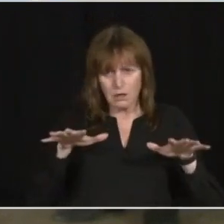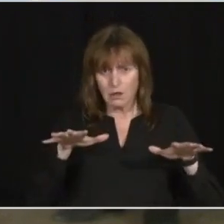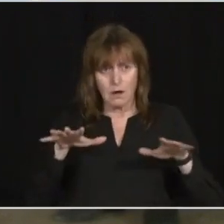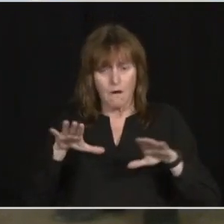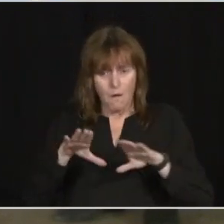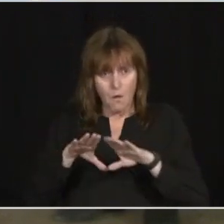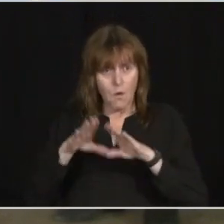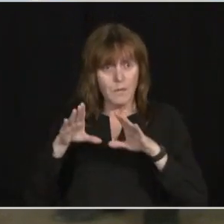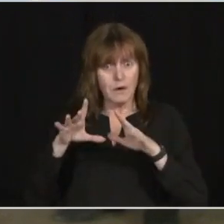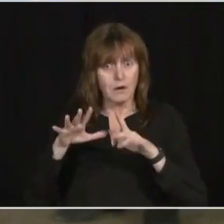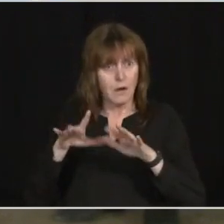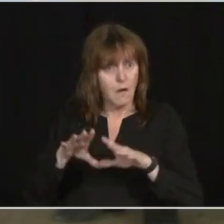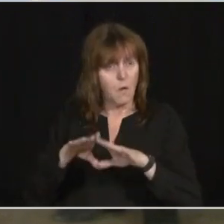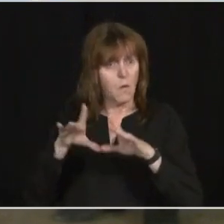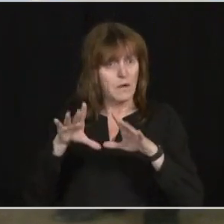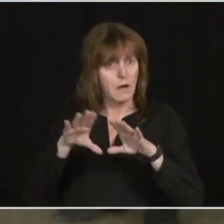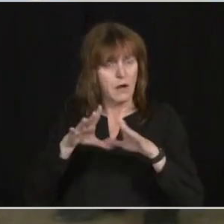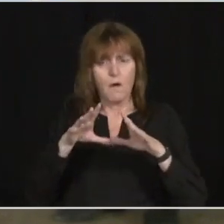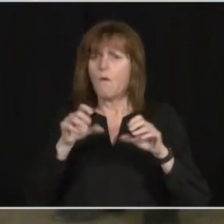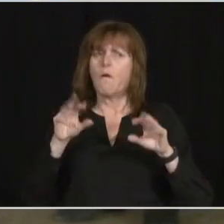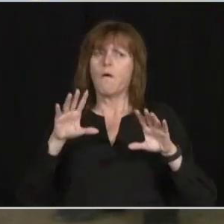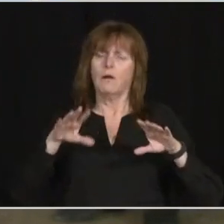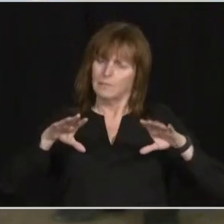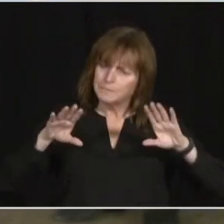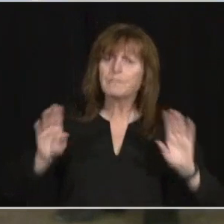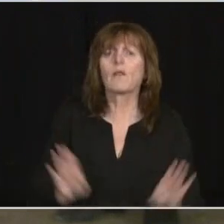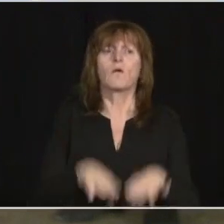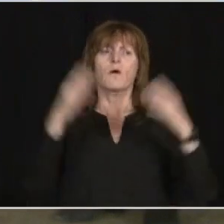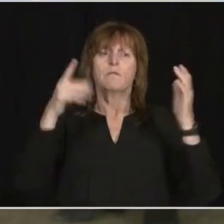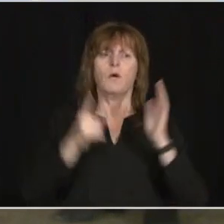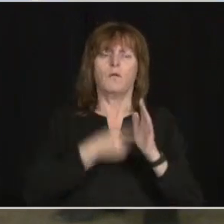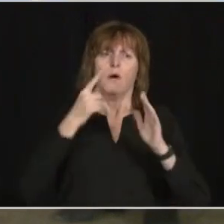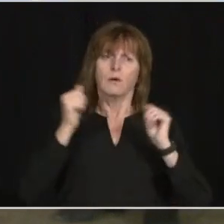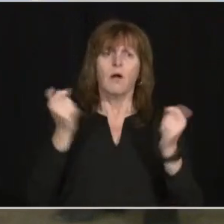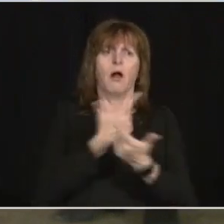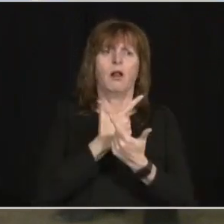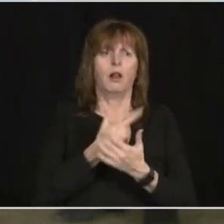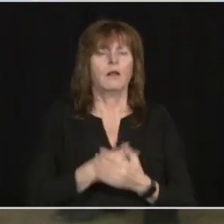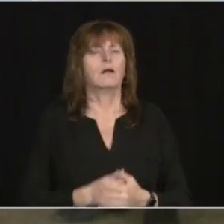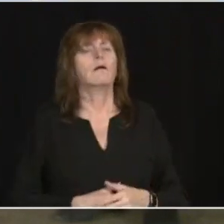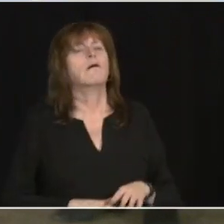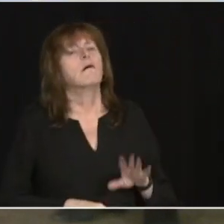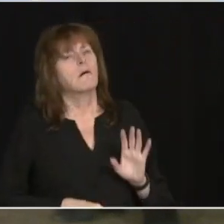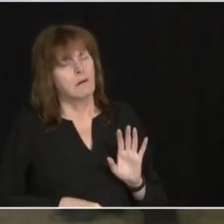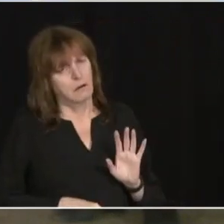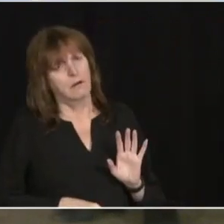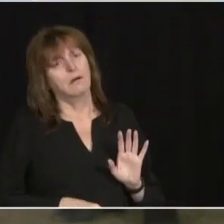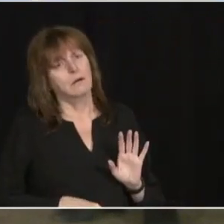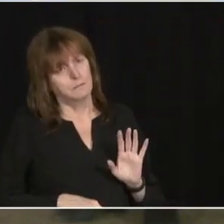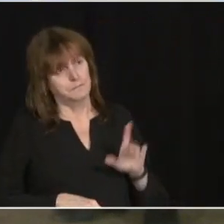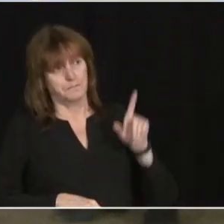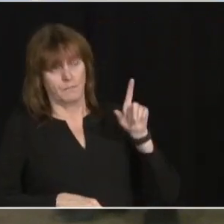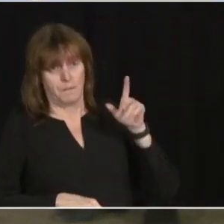looks like when we do reopen? Will it be in stages or is it all going to be at once?